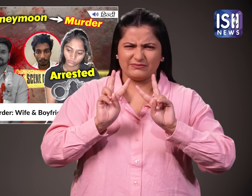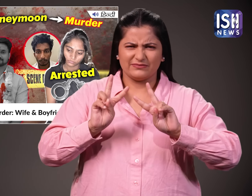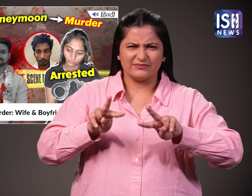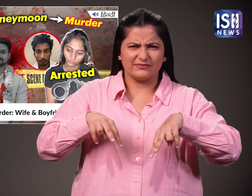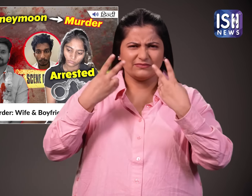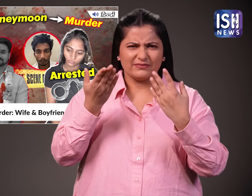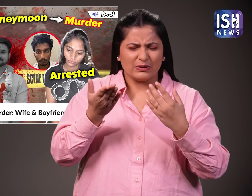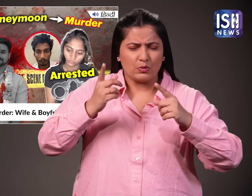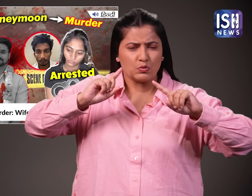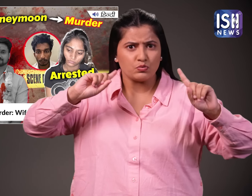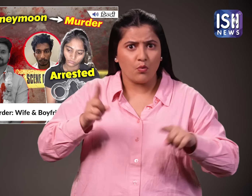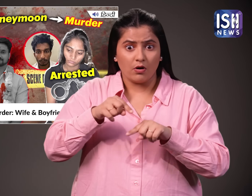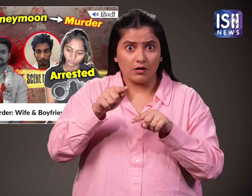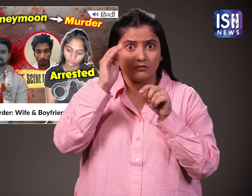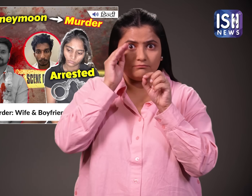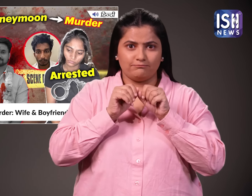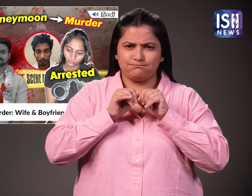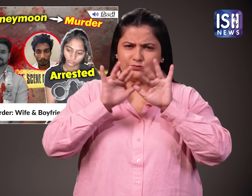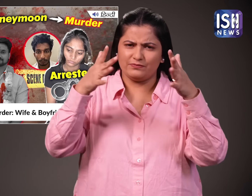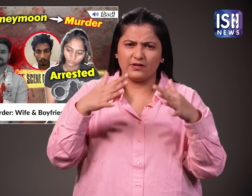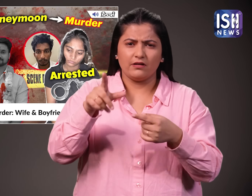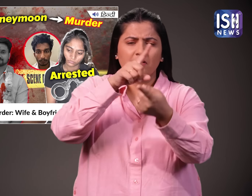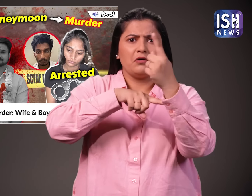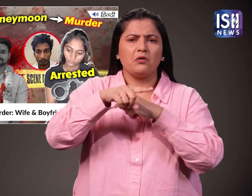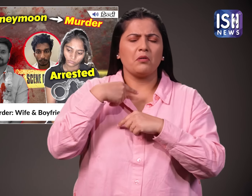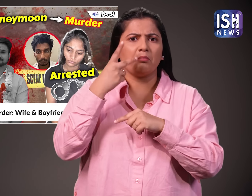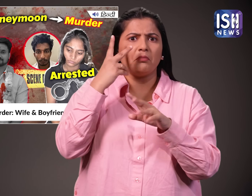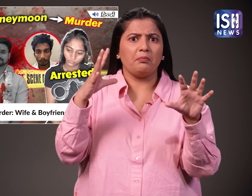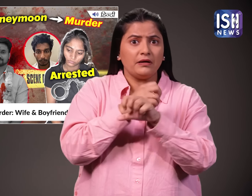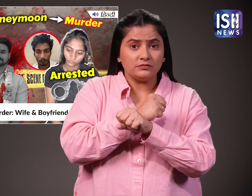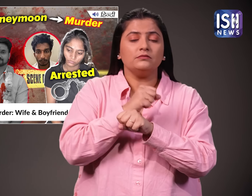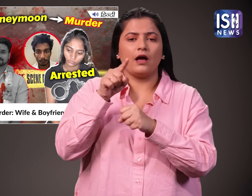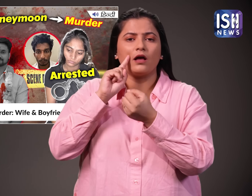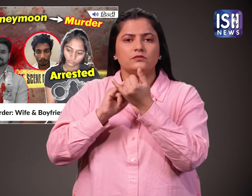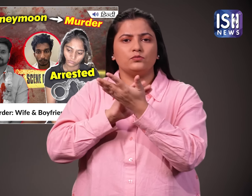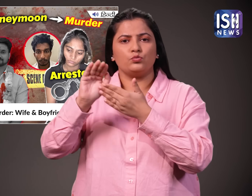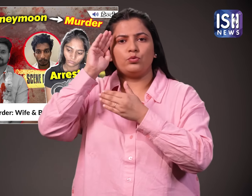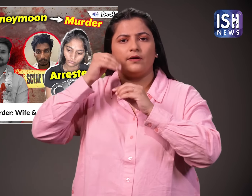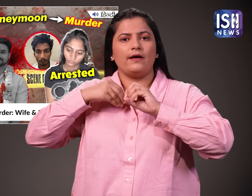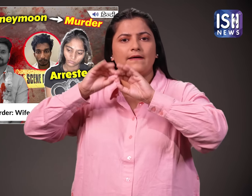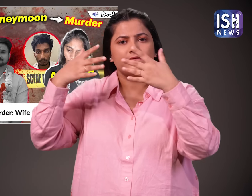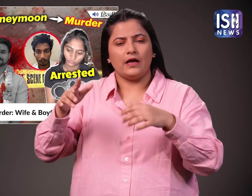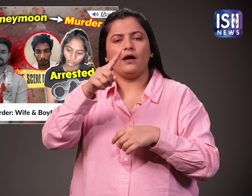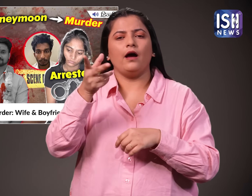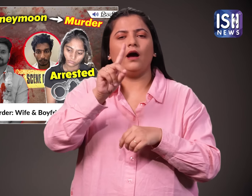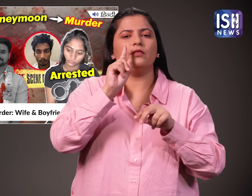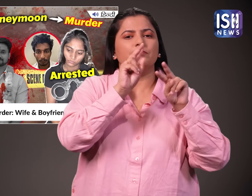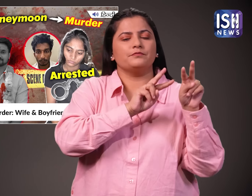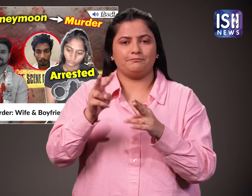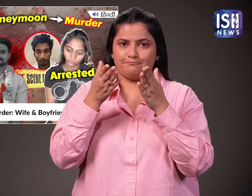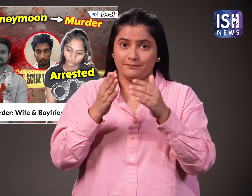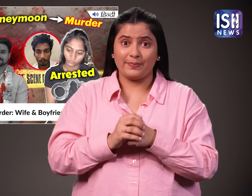The gruesome incident went viral. If you missed watching it, you can watch the ISH News video here.